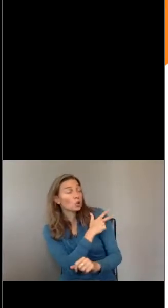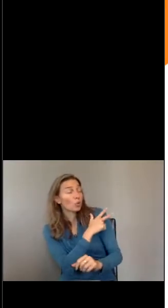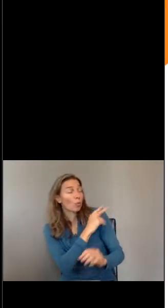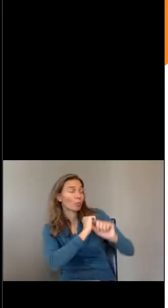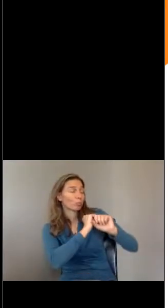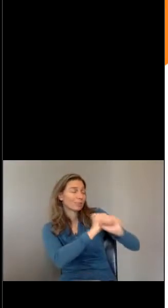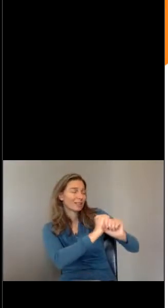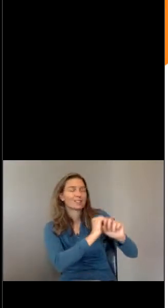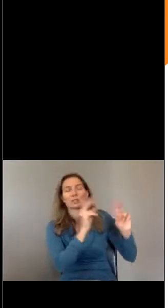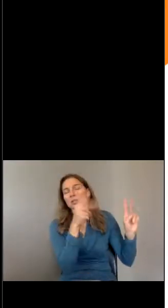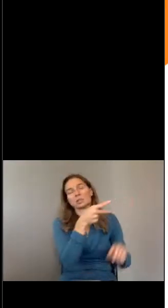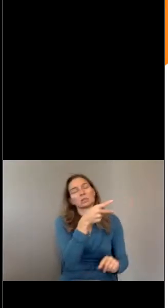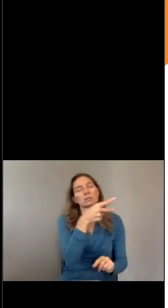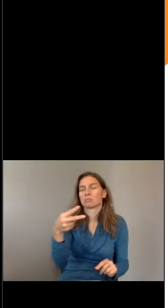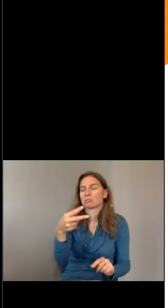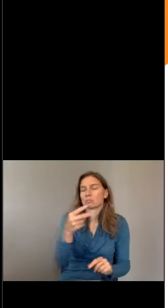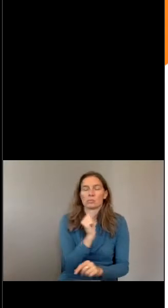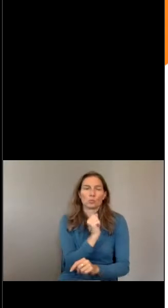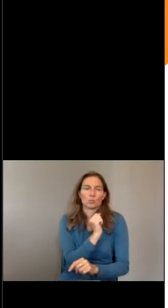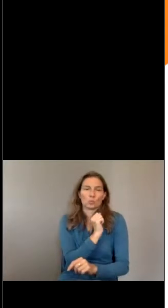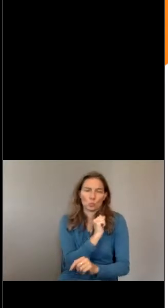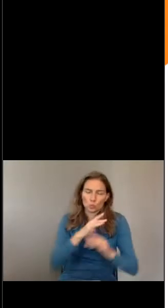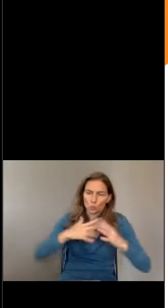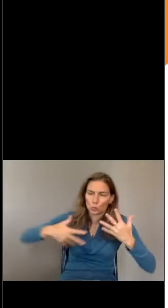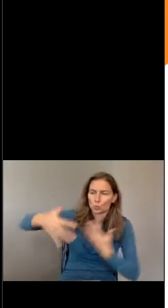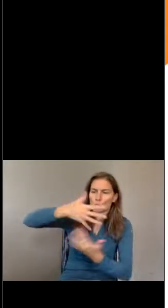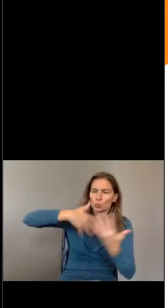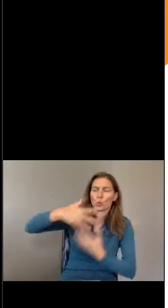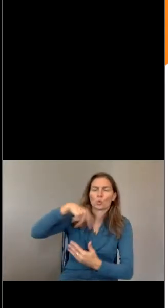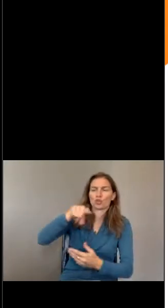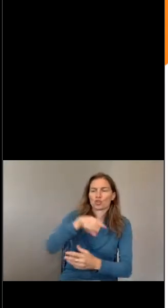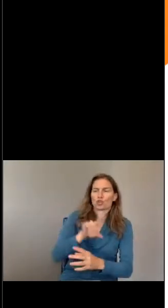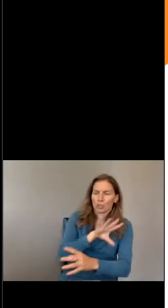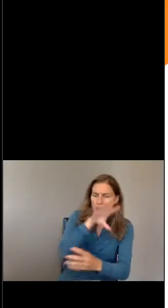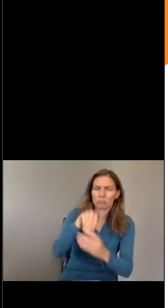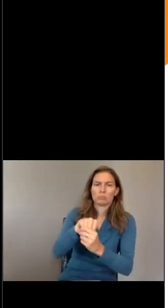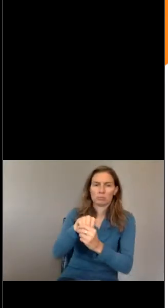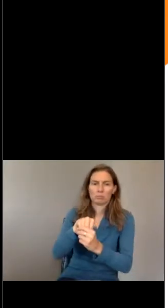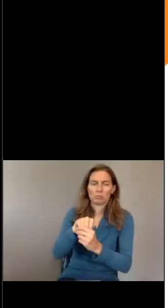We want people with disabilities to participate in the society